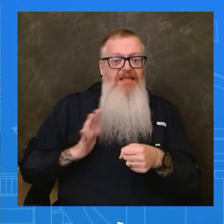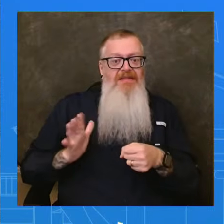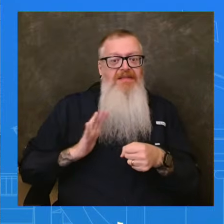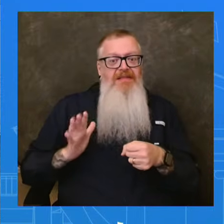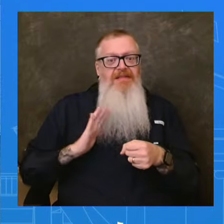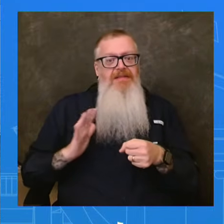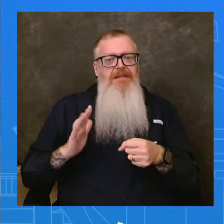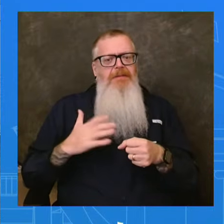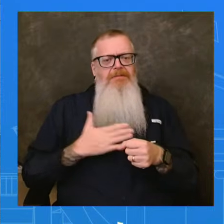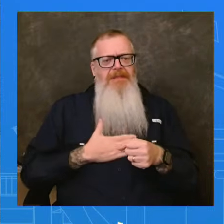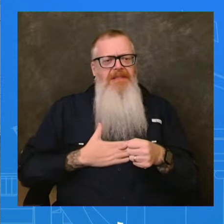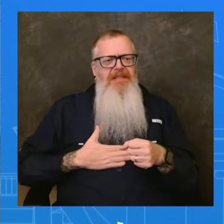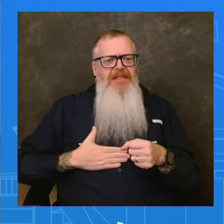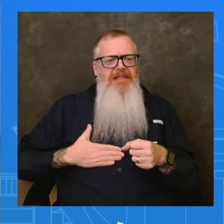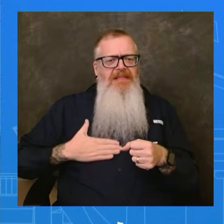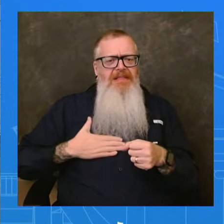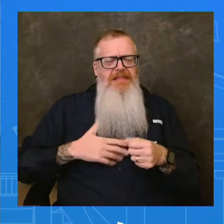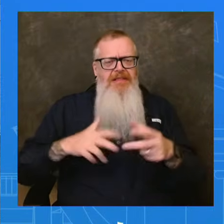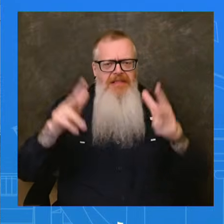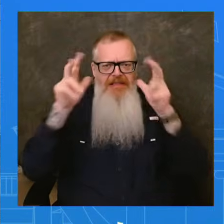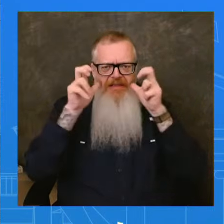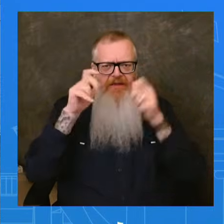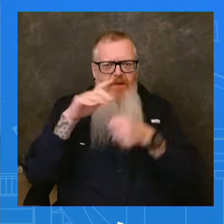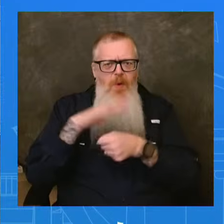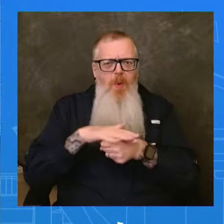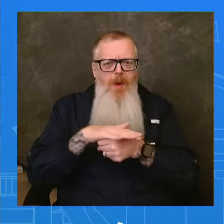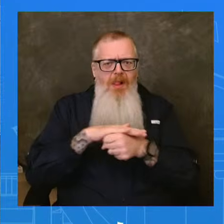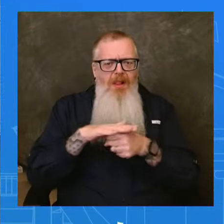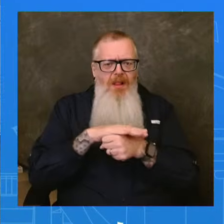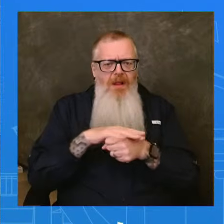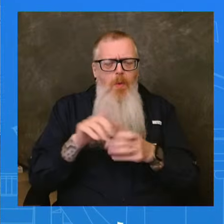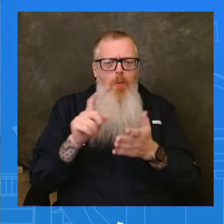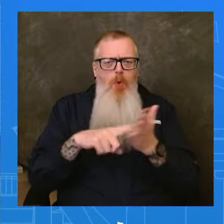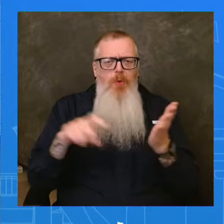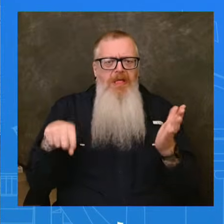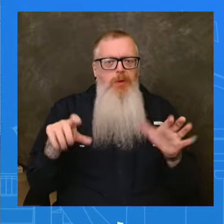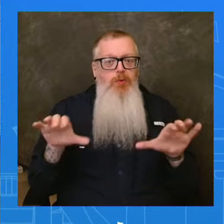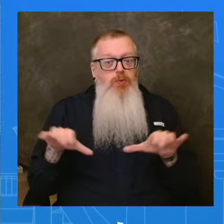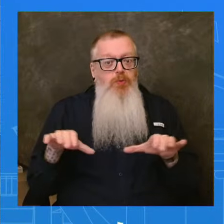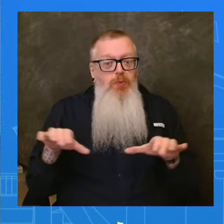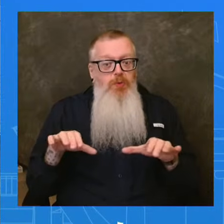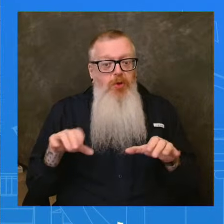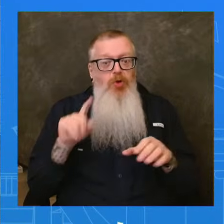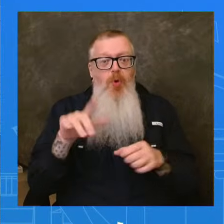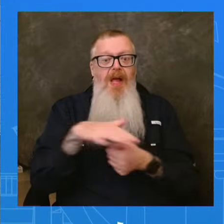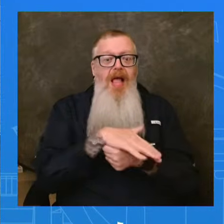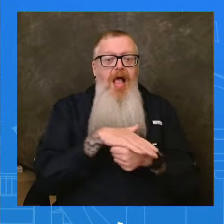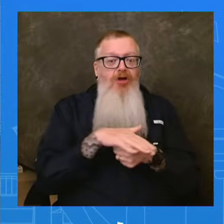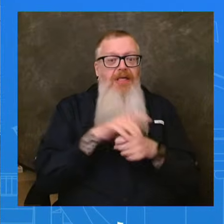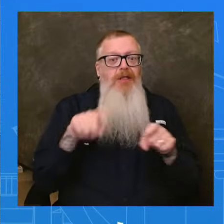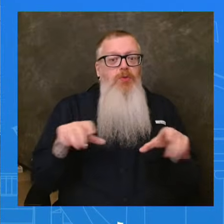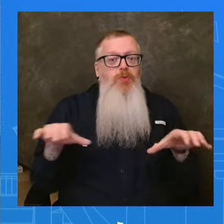about what you need to do where you are located. This storm is going to bring deadly storm surge,